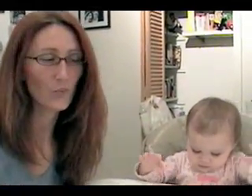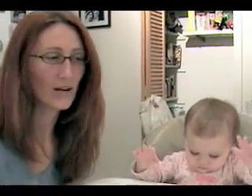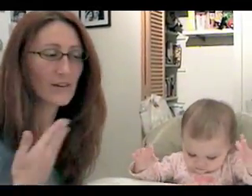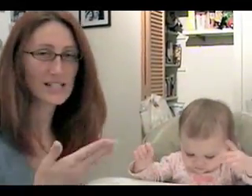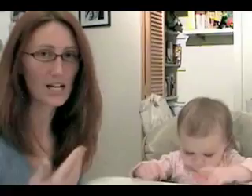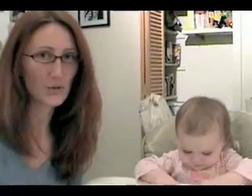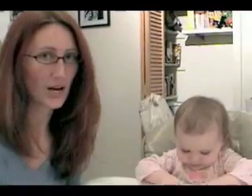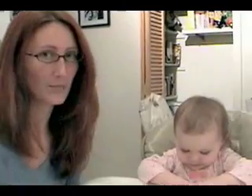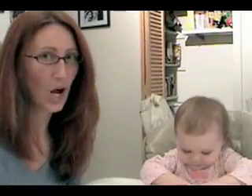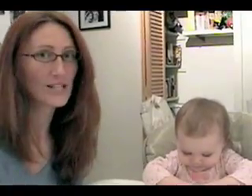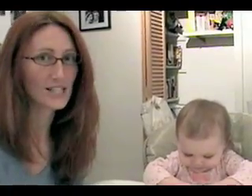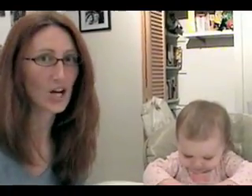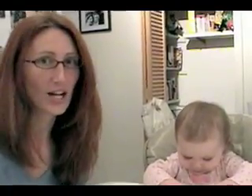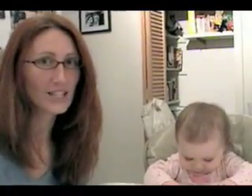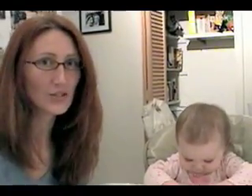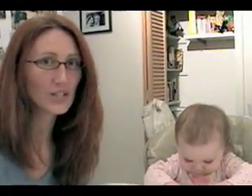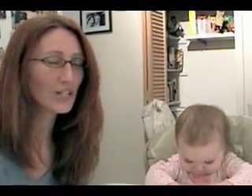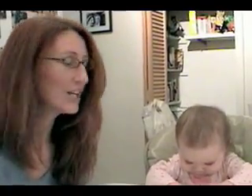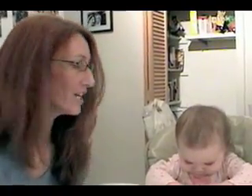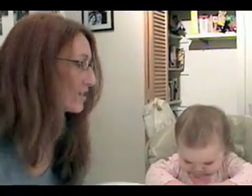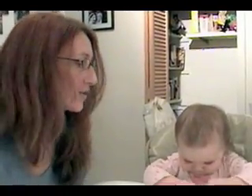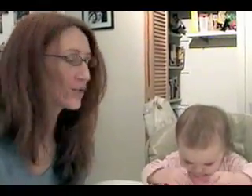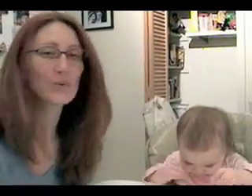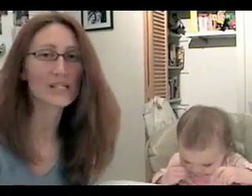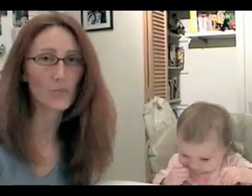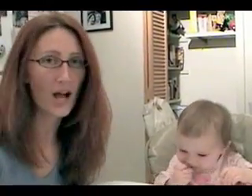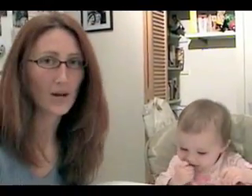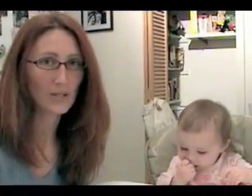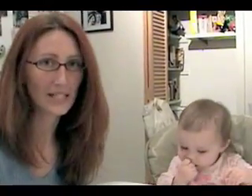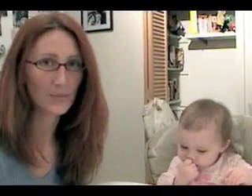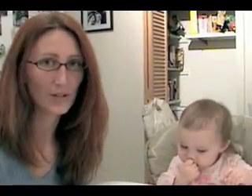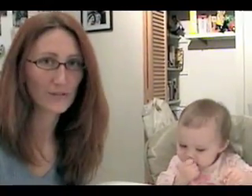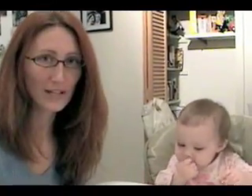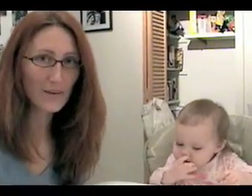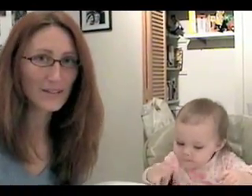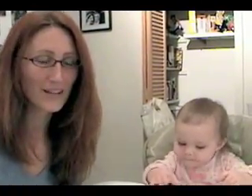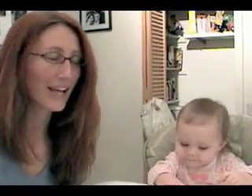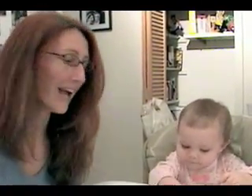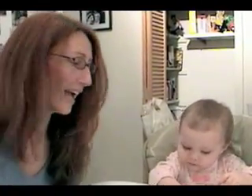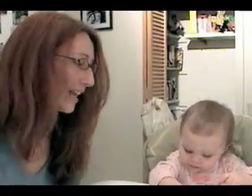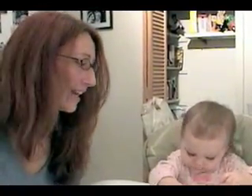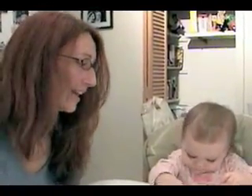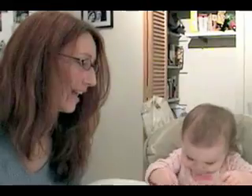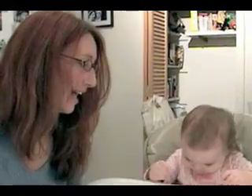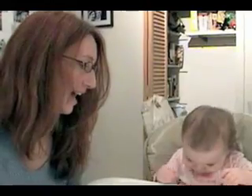Whenever I sign to her I am constantly talking to her, so there is no reason why it would hinder her vocabulary. And